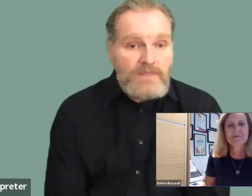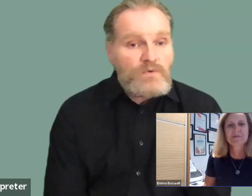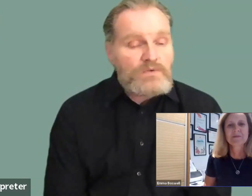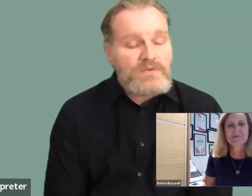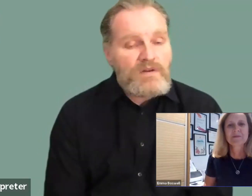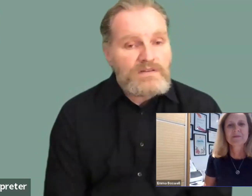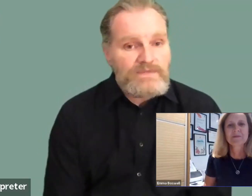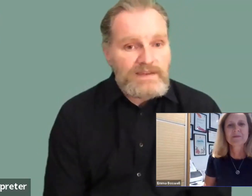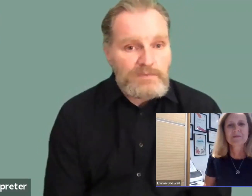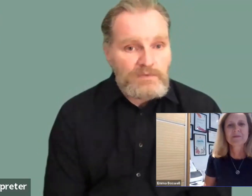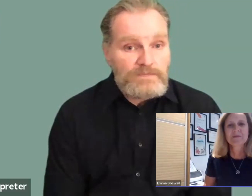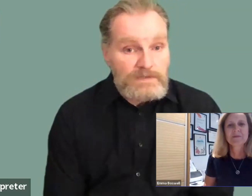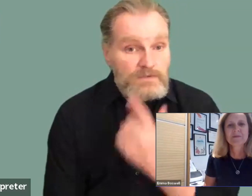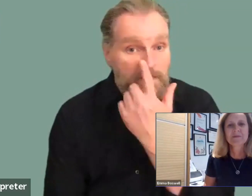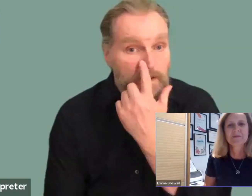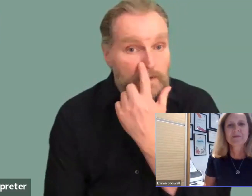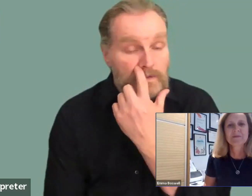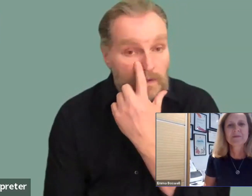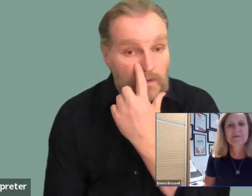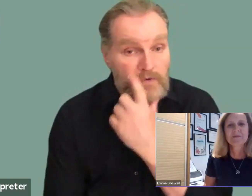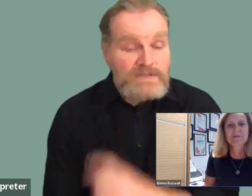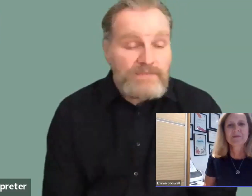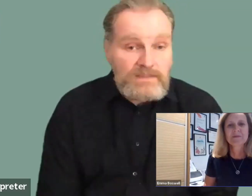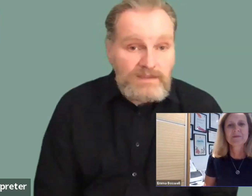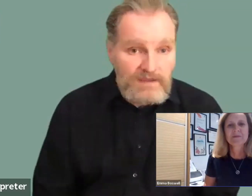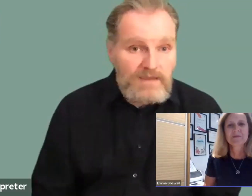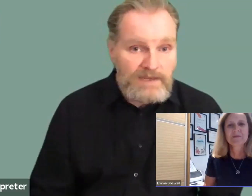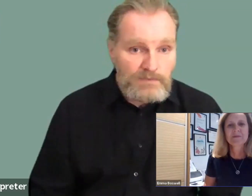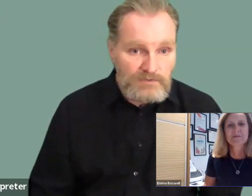And there are also grants available, and also local authority funding available,